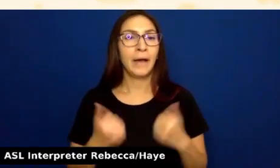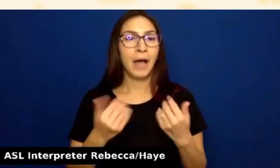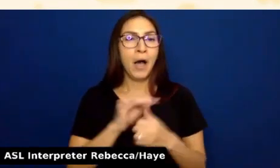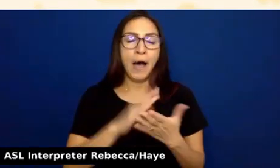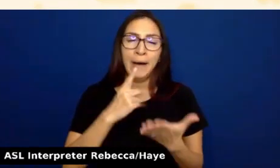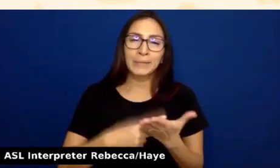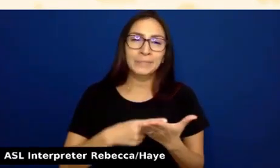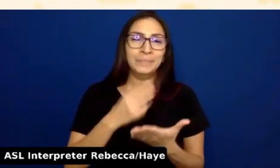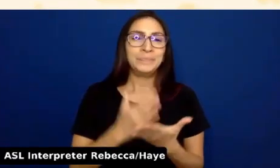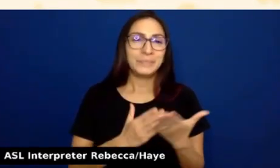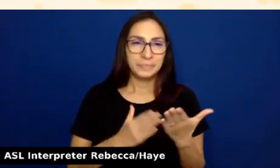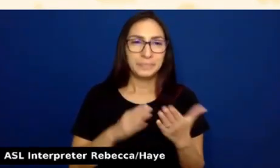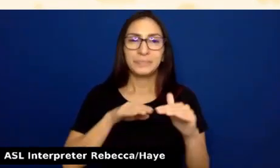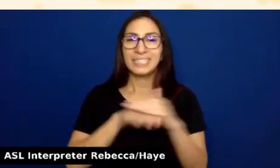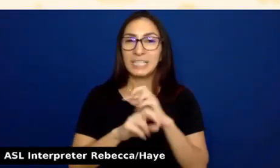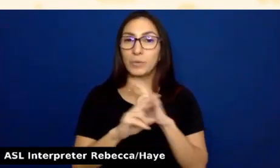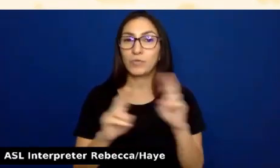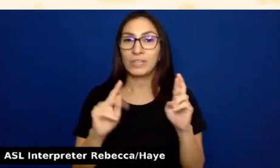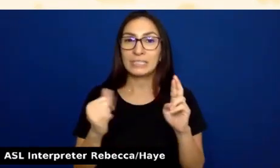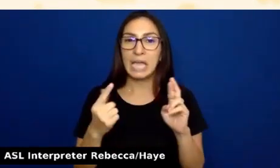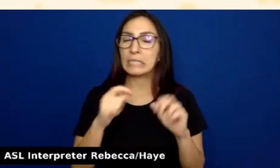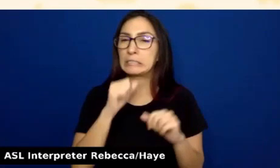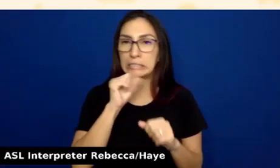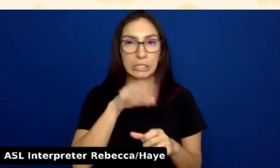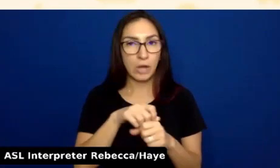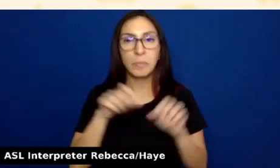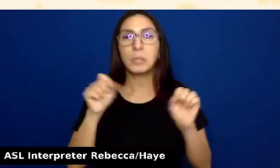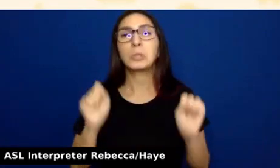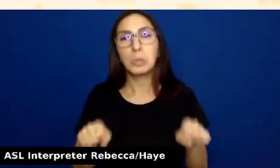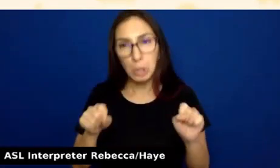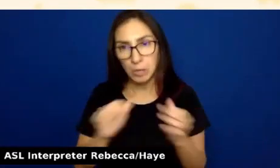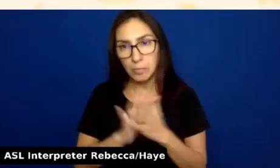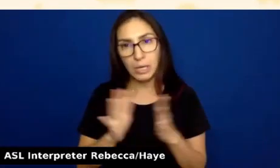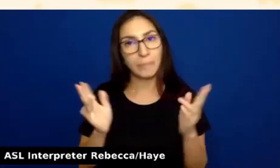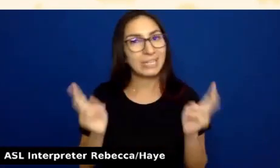but could be of an issue in a theme. First one is use of color.